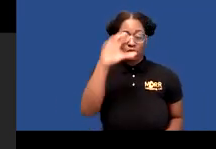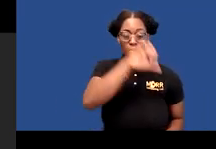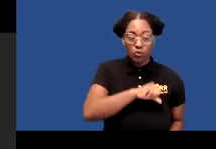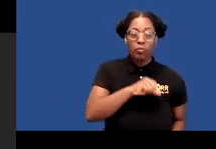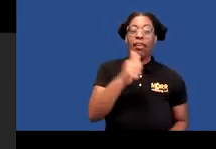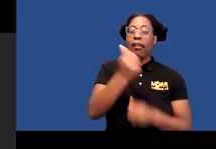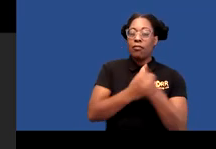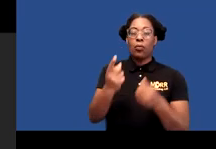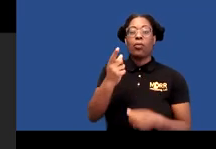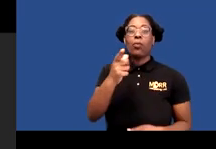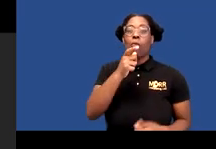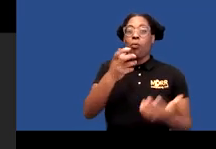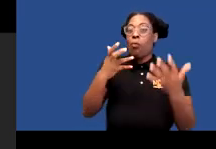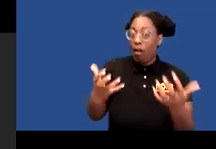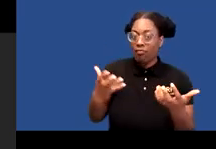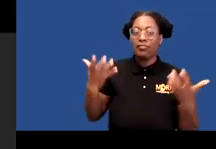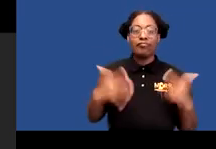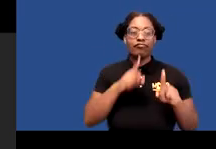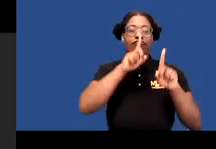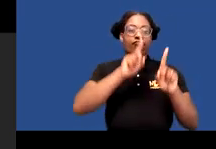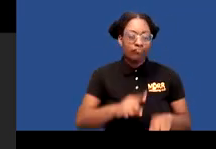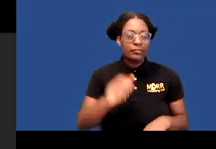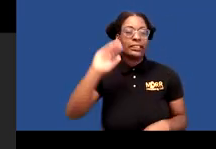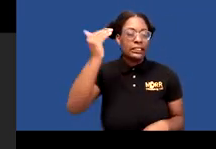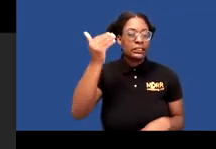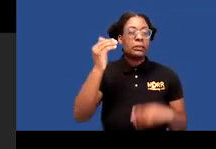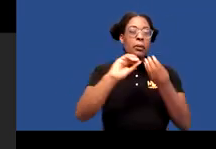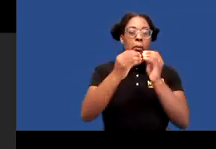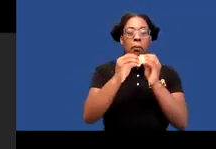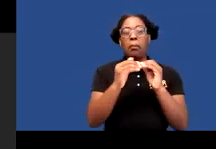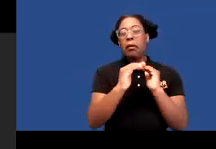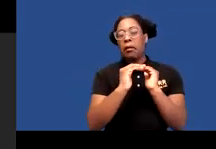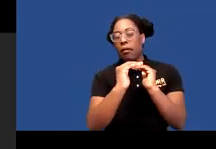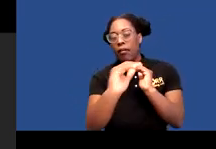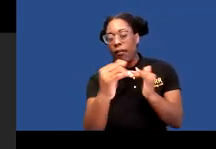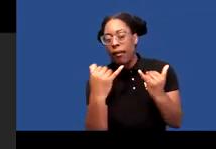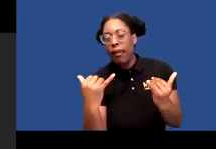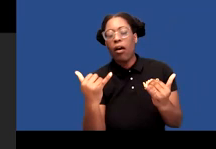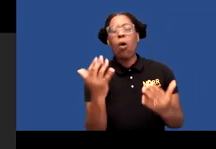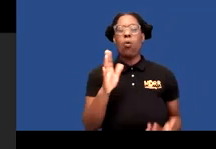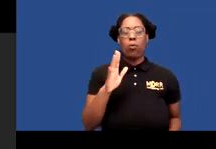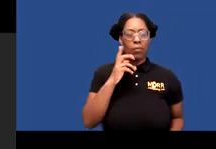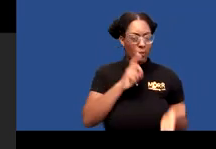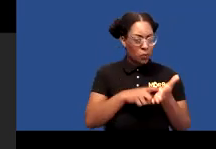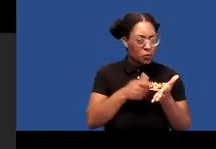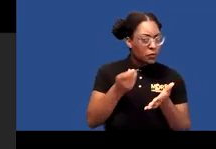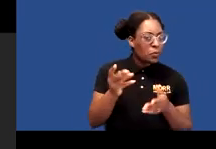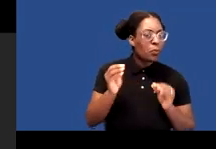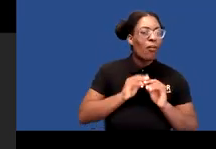It looks like it has stabilized a bit in terms of responses. Oh, a few more are coming in.